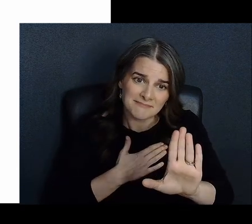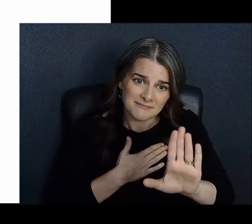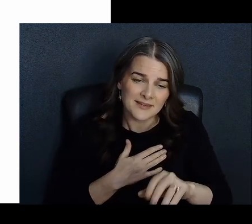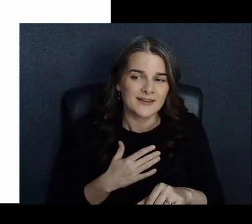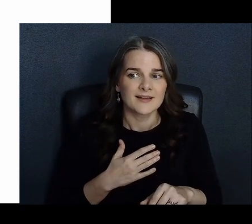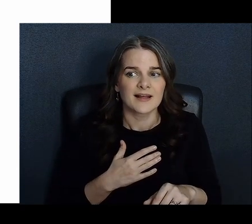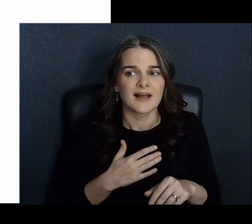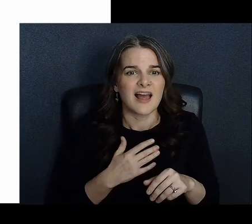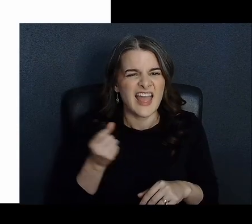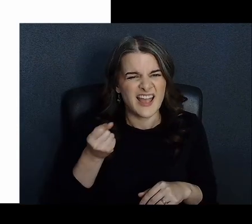Let me stop that. It's the timer.